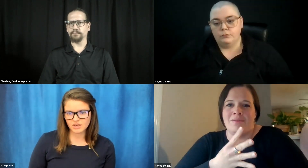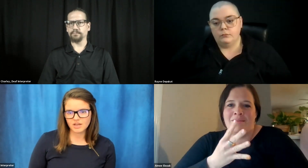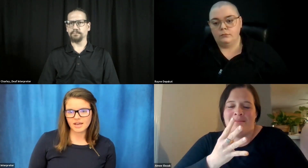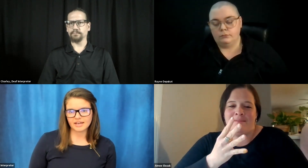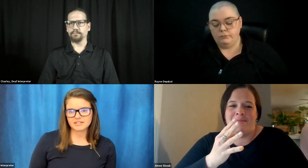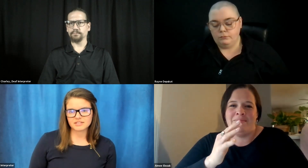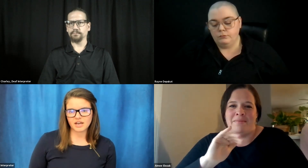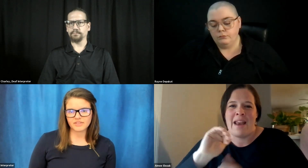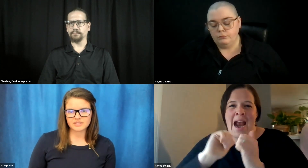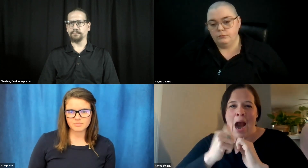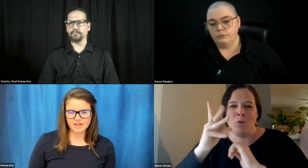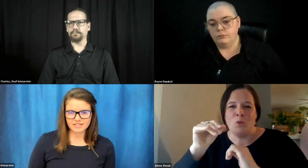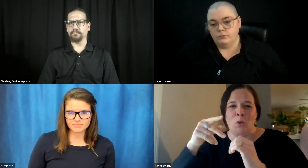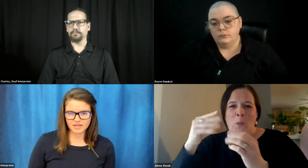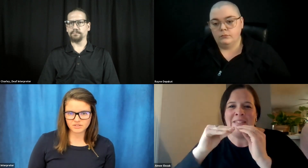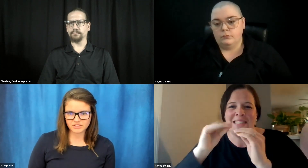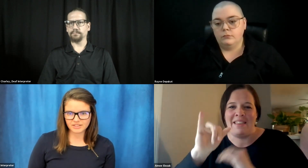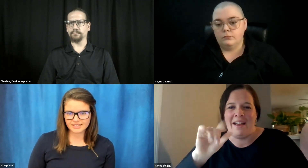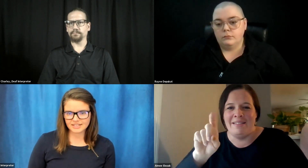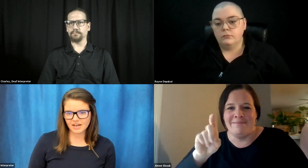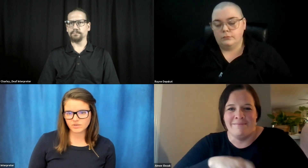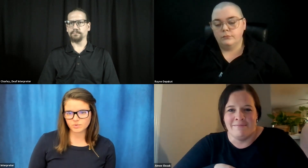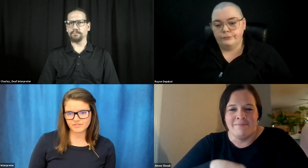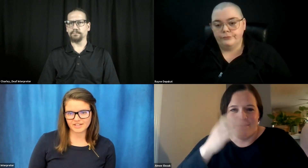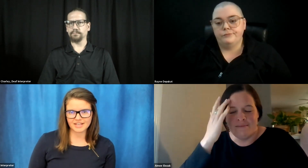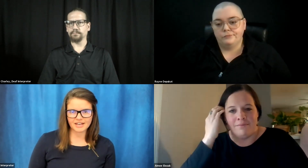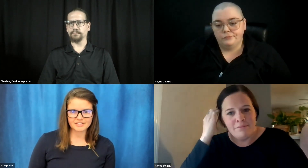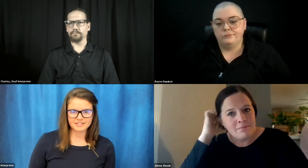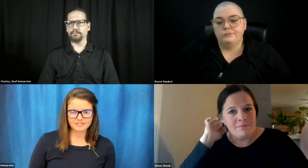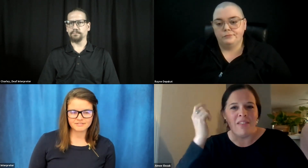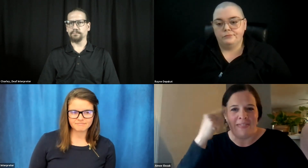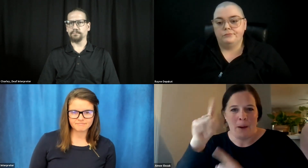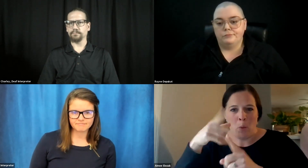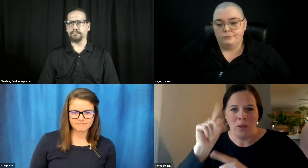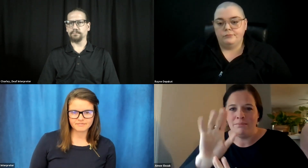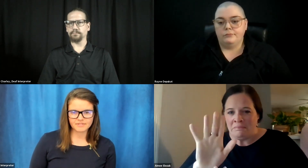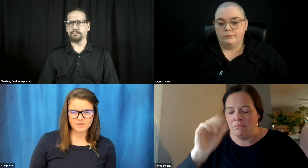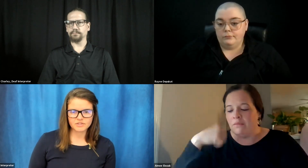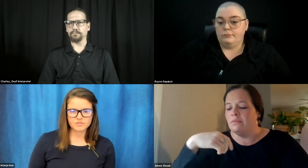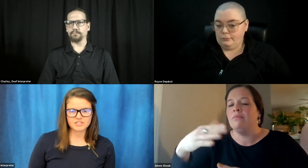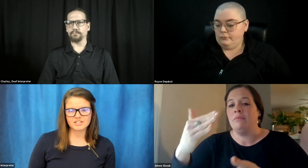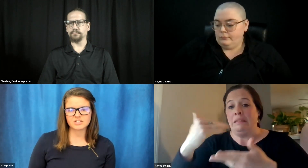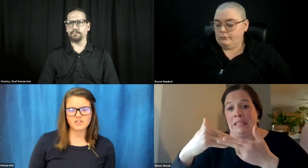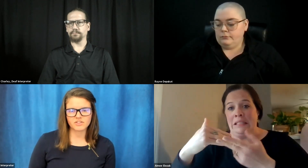And I think some of that is medical neglect and how do we fix that.